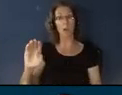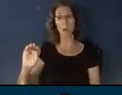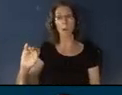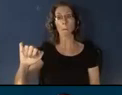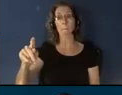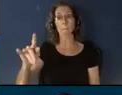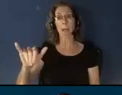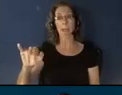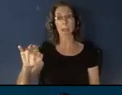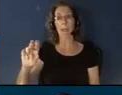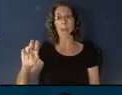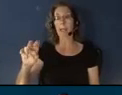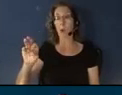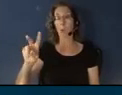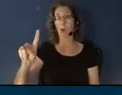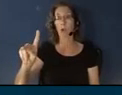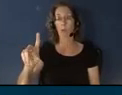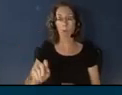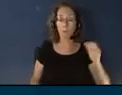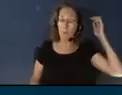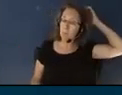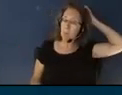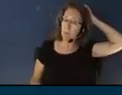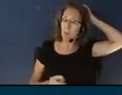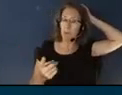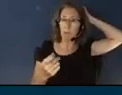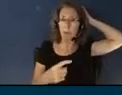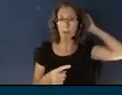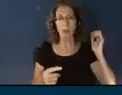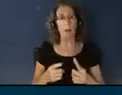Okay um one of the participants asked about breakout rooms are an important